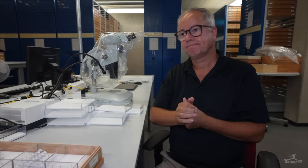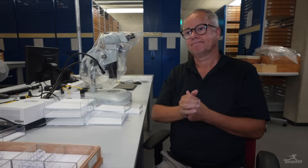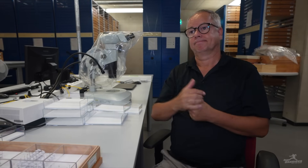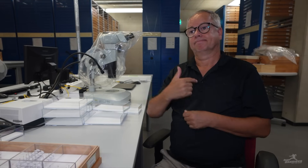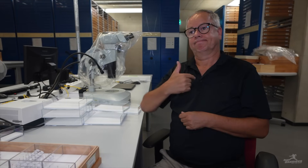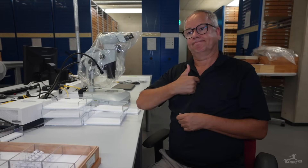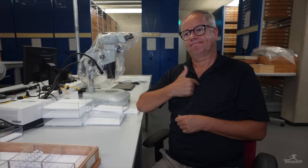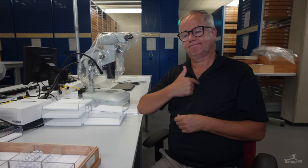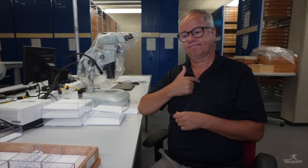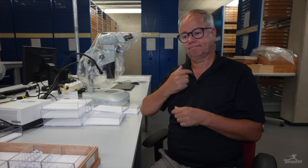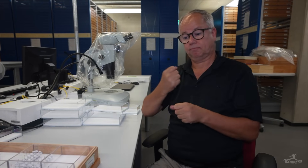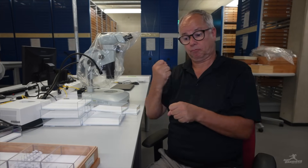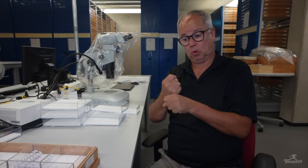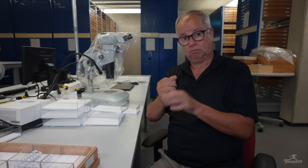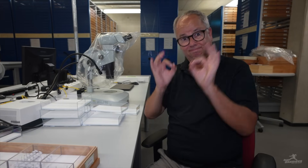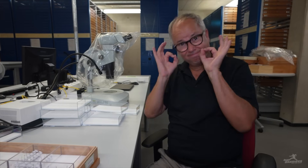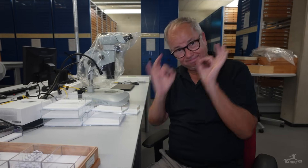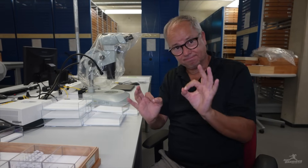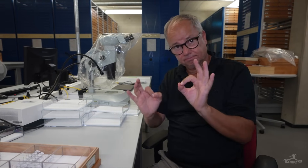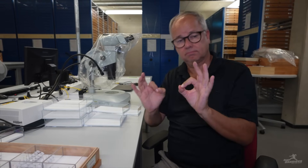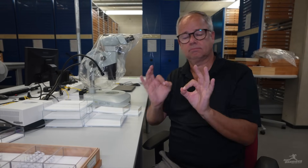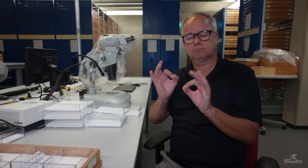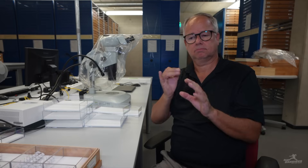My first career was as